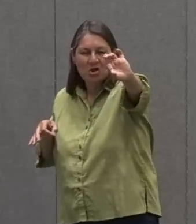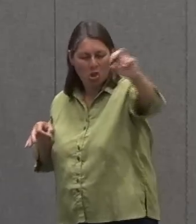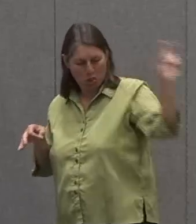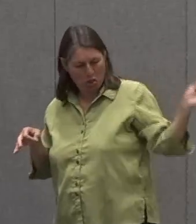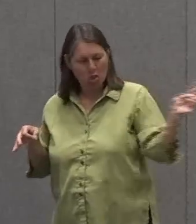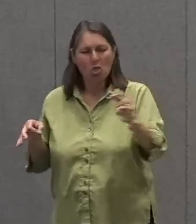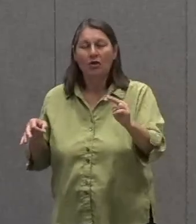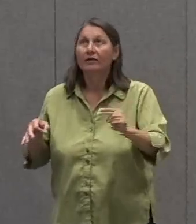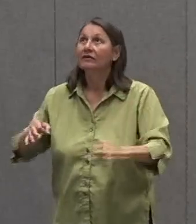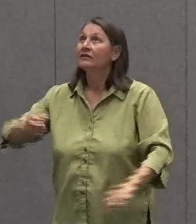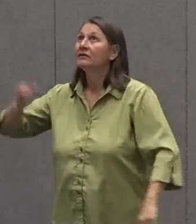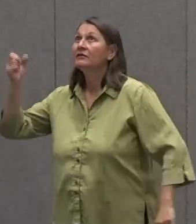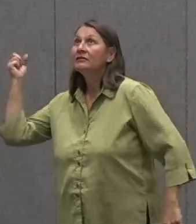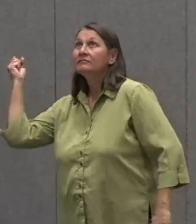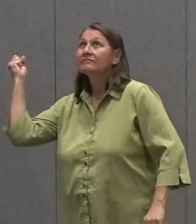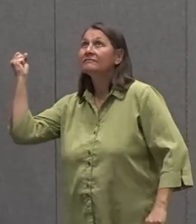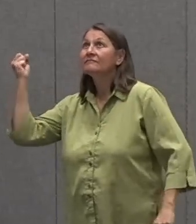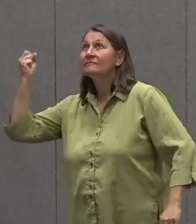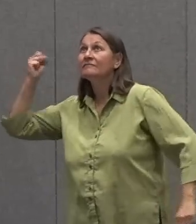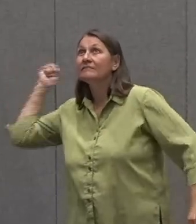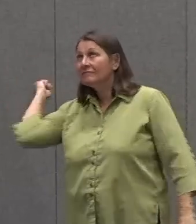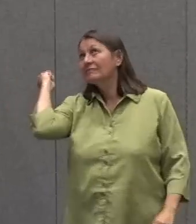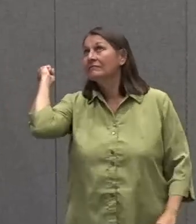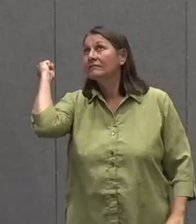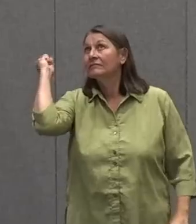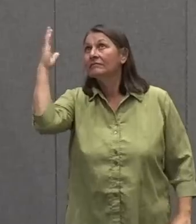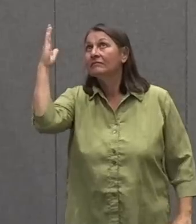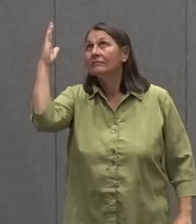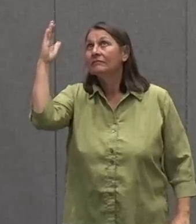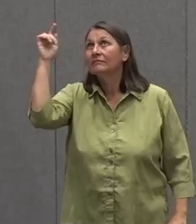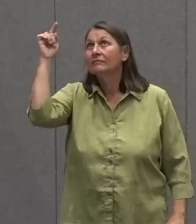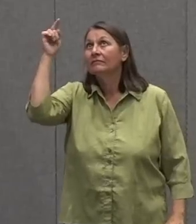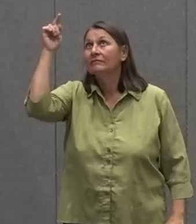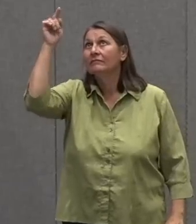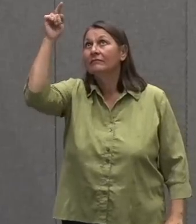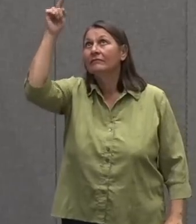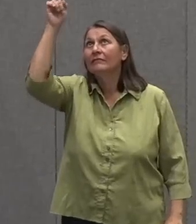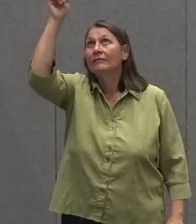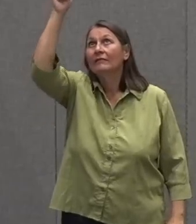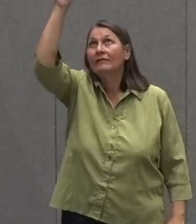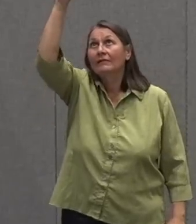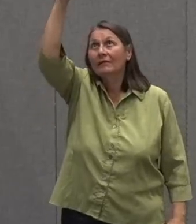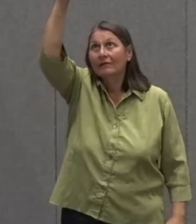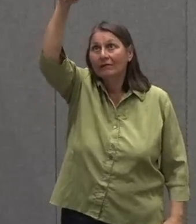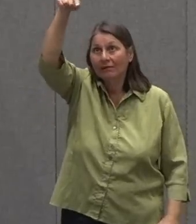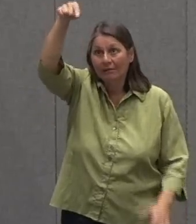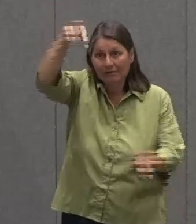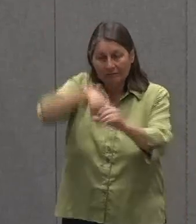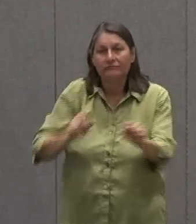He flung the spear far up into the air and caught it when it fell to the earth again.